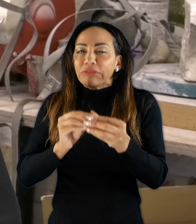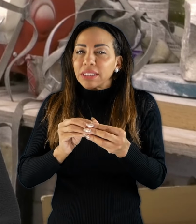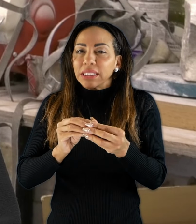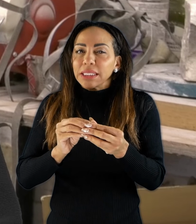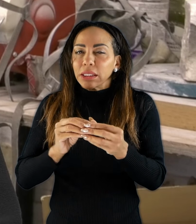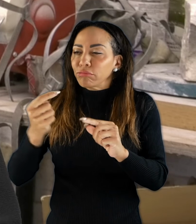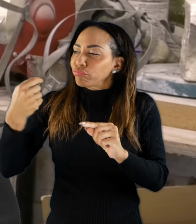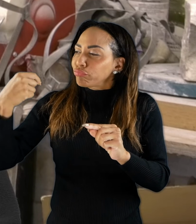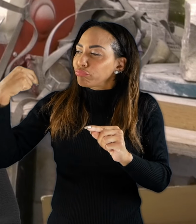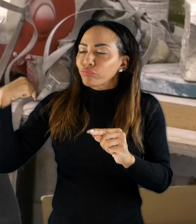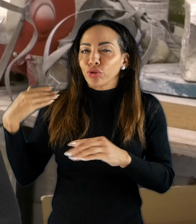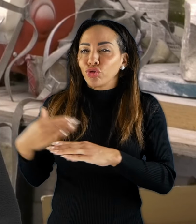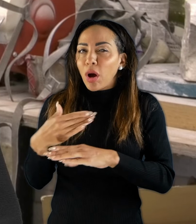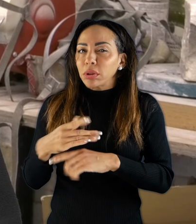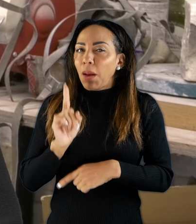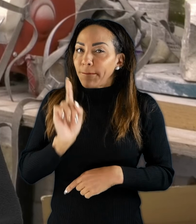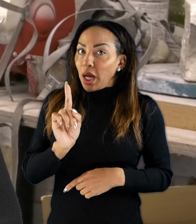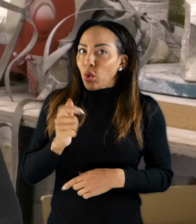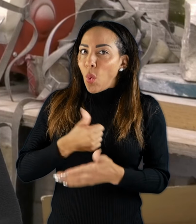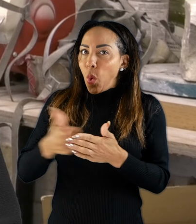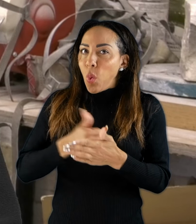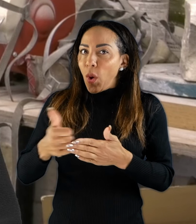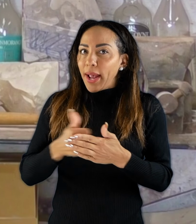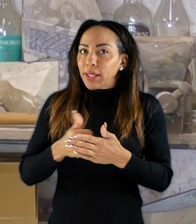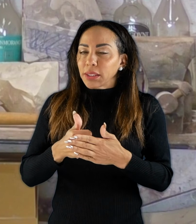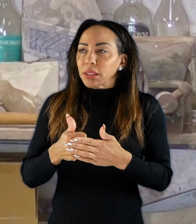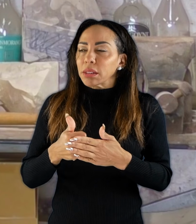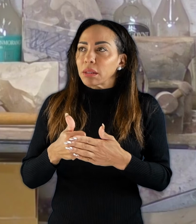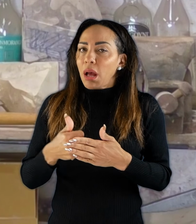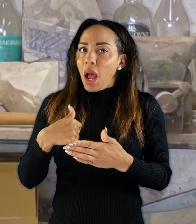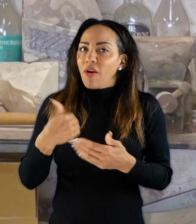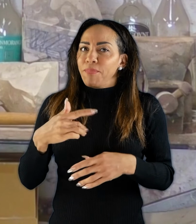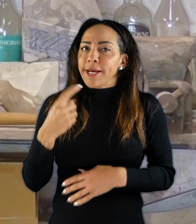But all the way through that, the thread has always been thinking about art, making art.